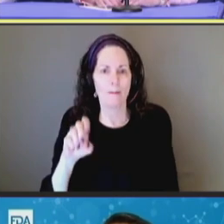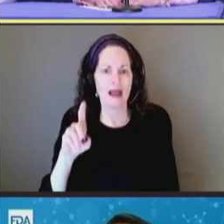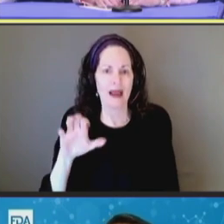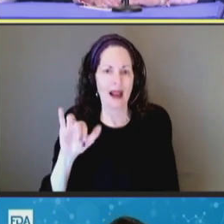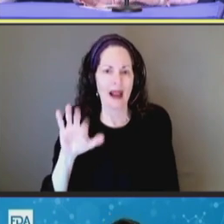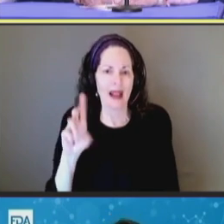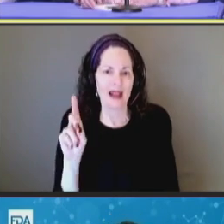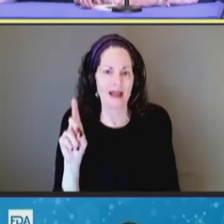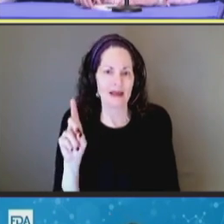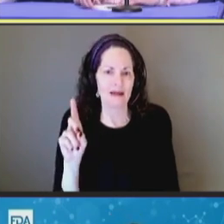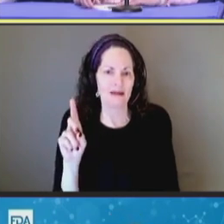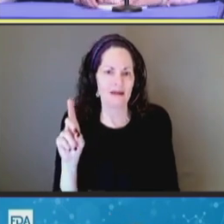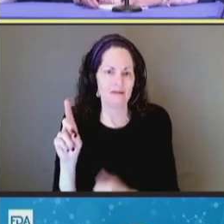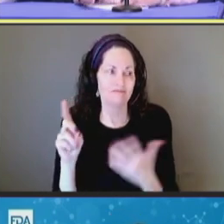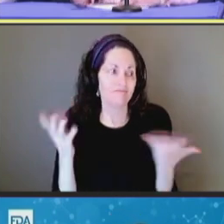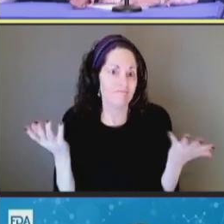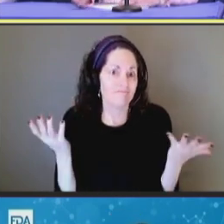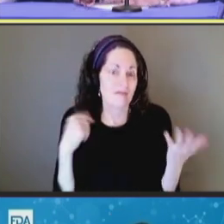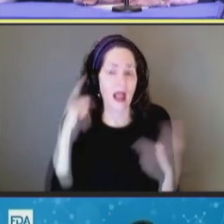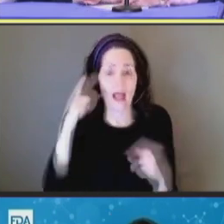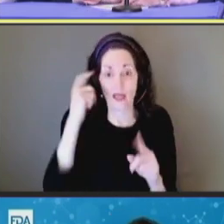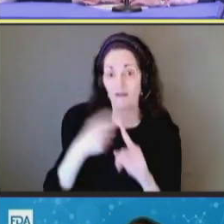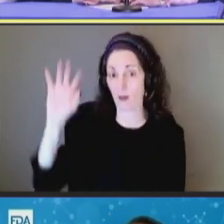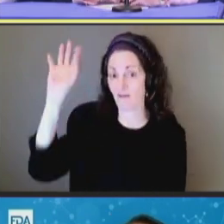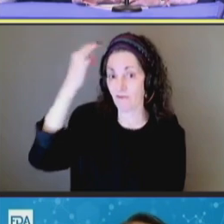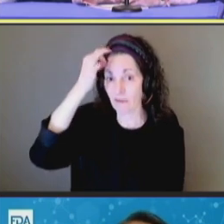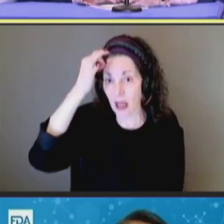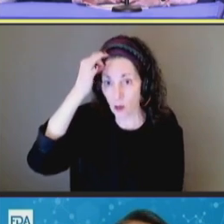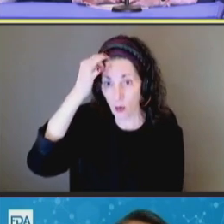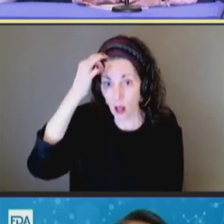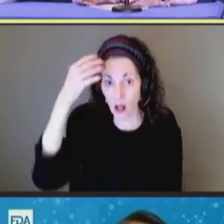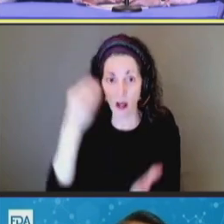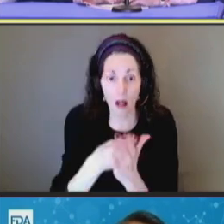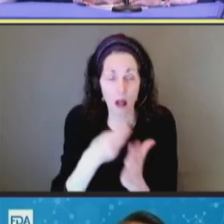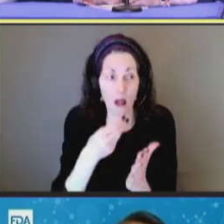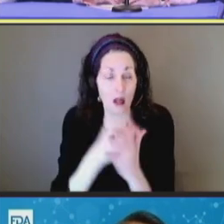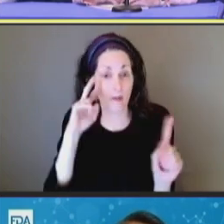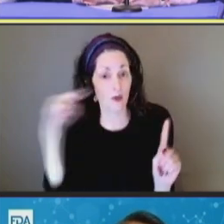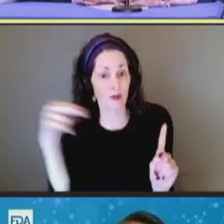I think from the federal level, I know we have talked a little bit, and I think Shannon and